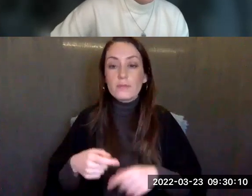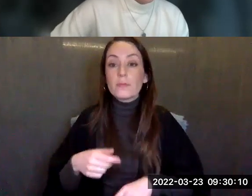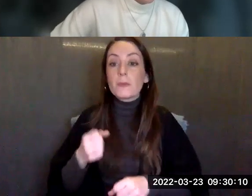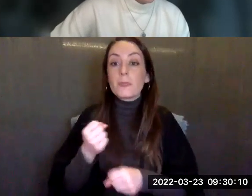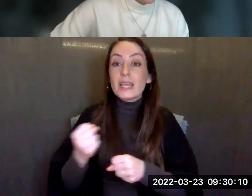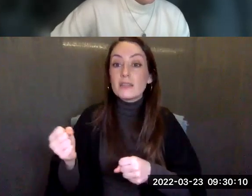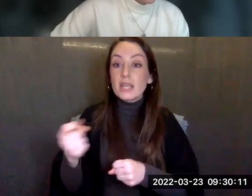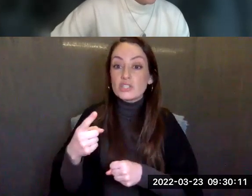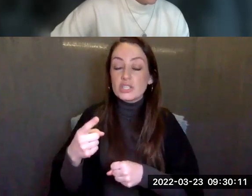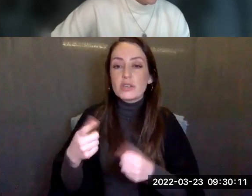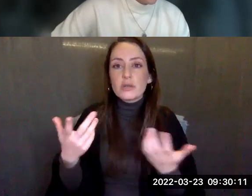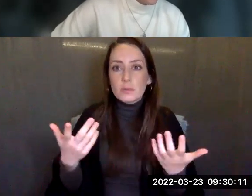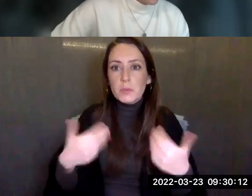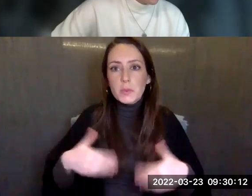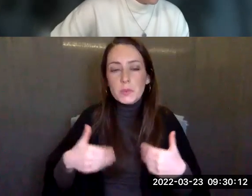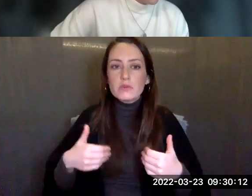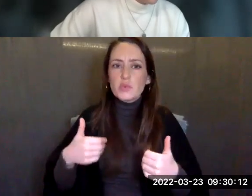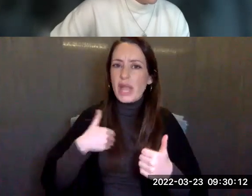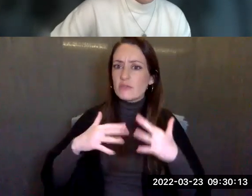we have an a really diverse group of students they're really coming from everywhere.